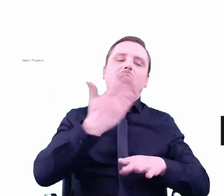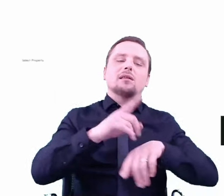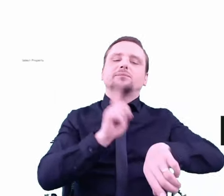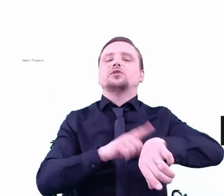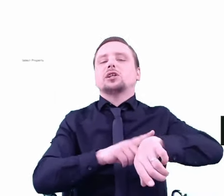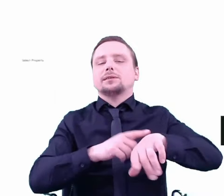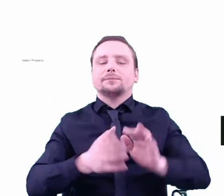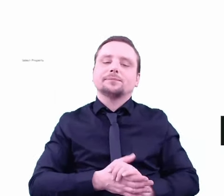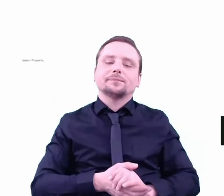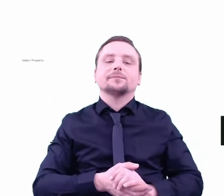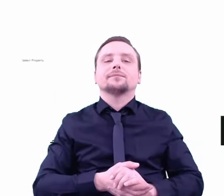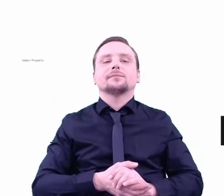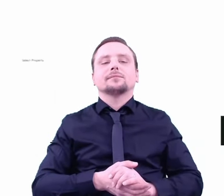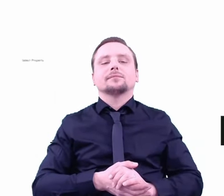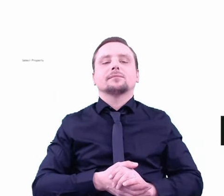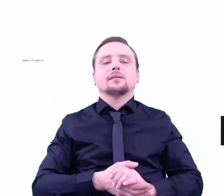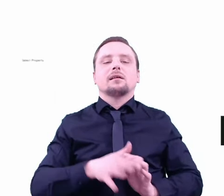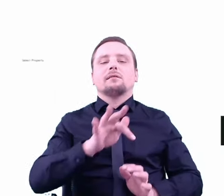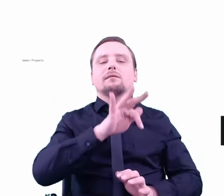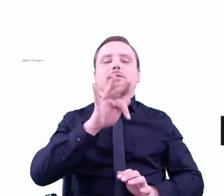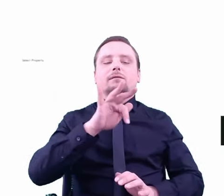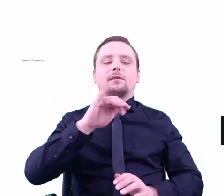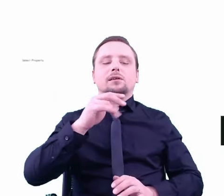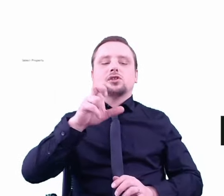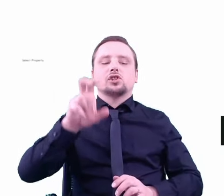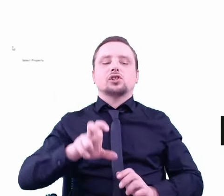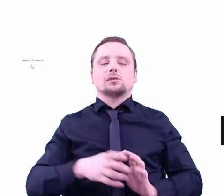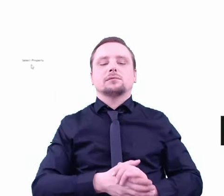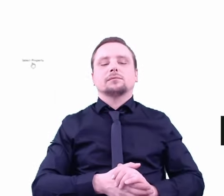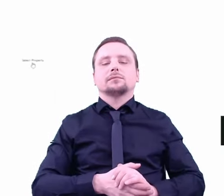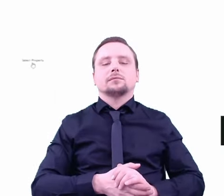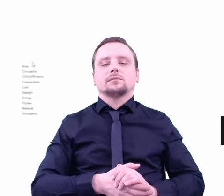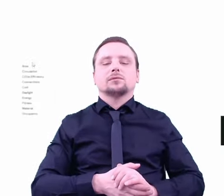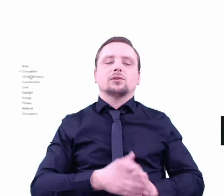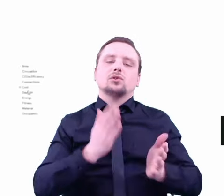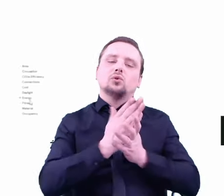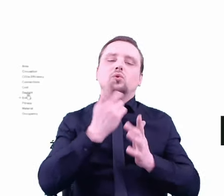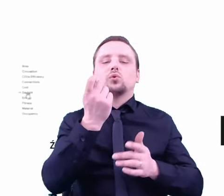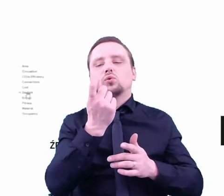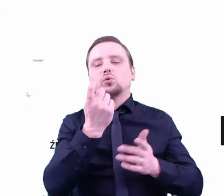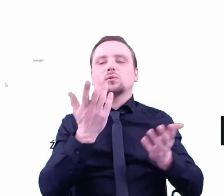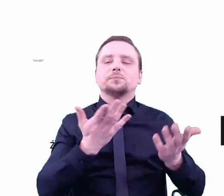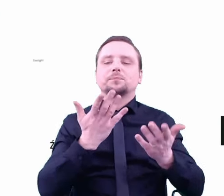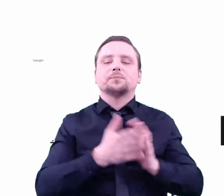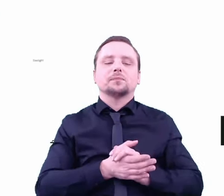Another tool, FINCH, is more sophisticated.